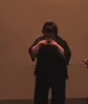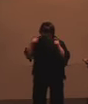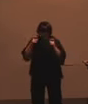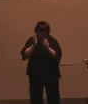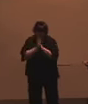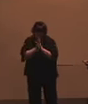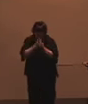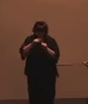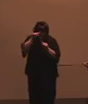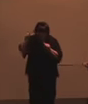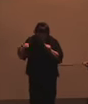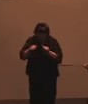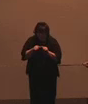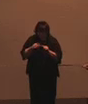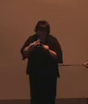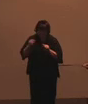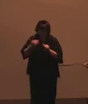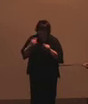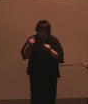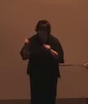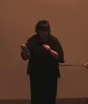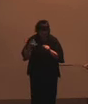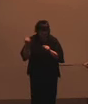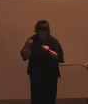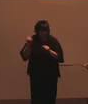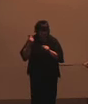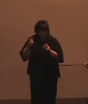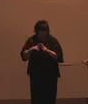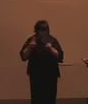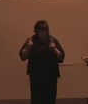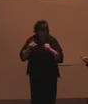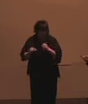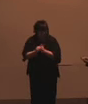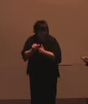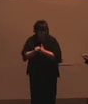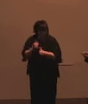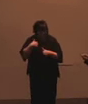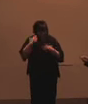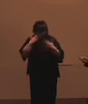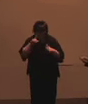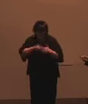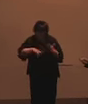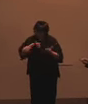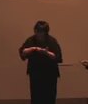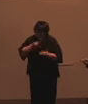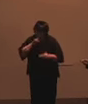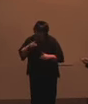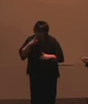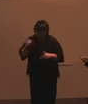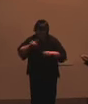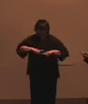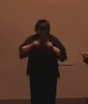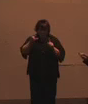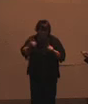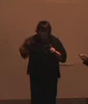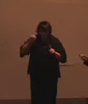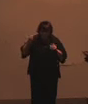and something very dangerous, but I don't what it is. And the different styles of the houses and the electricity